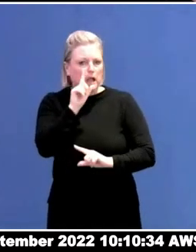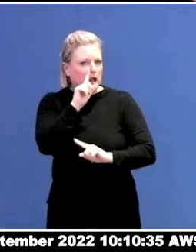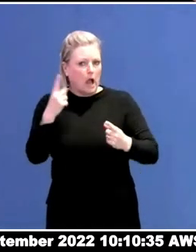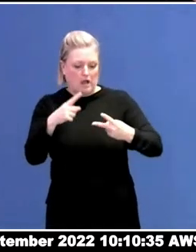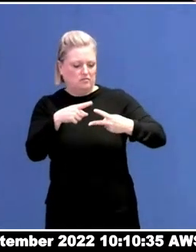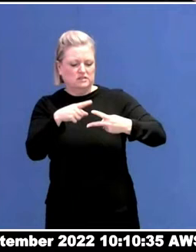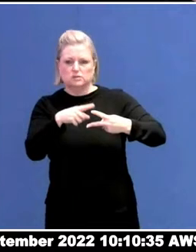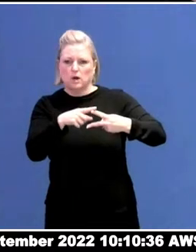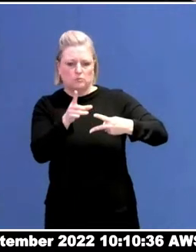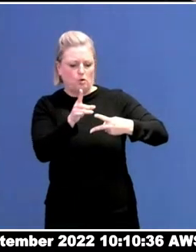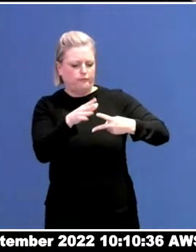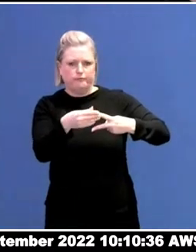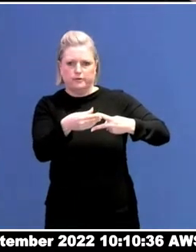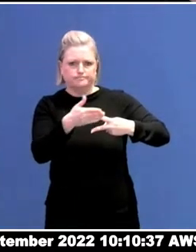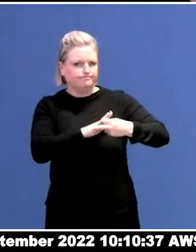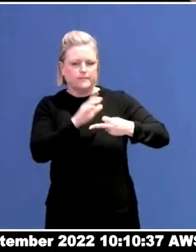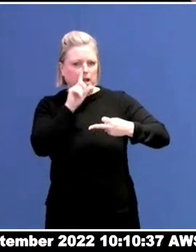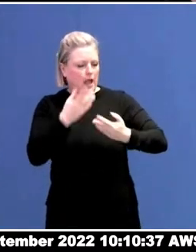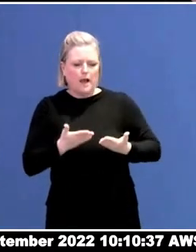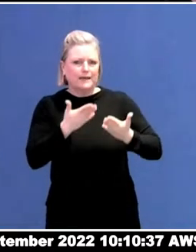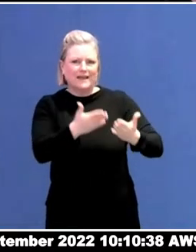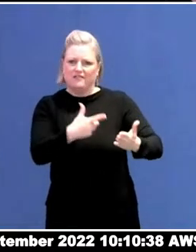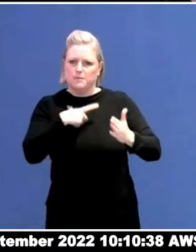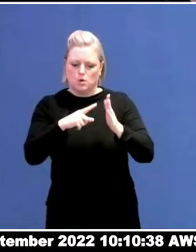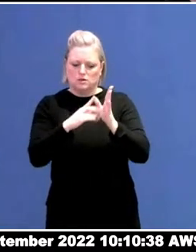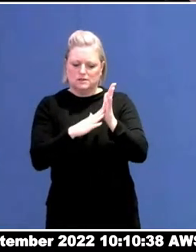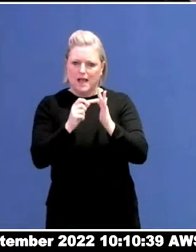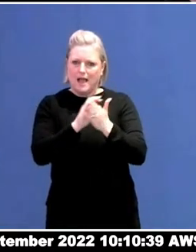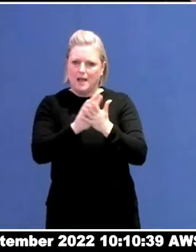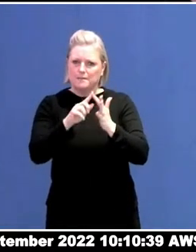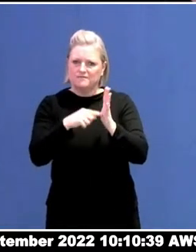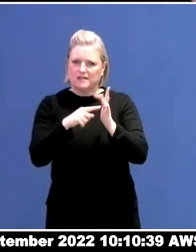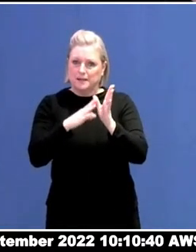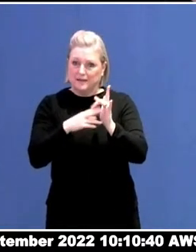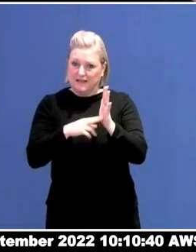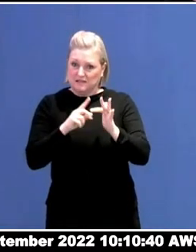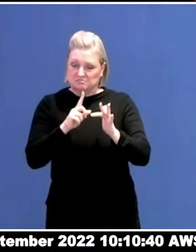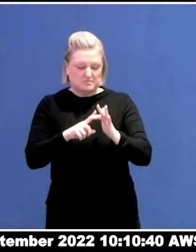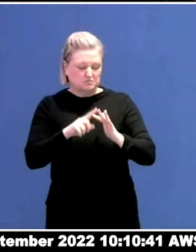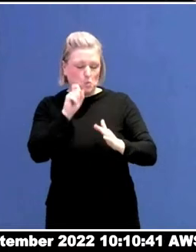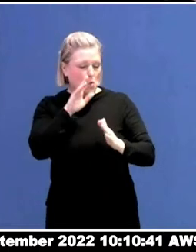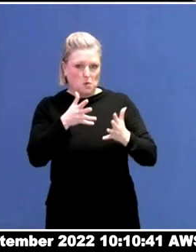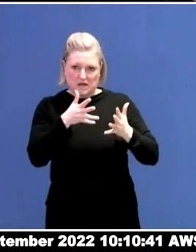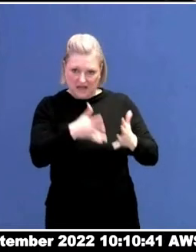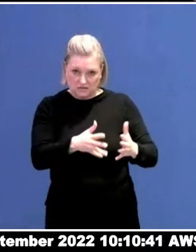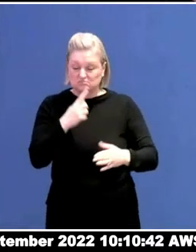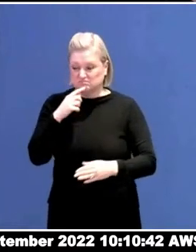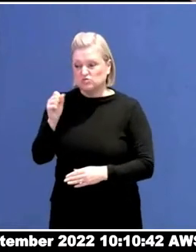That is correct. MR GRIFFIN: What did the staff of the centre tell you about getting Aaron back on medication?